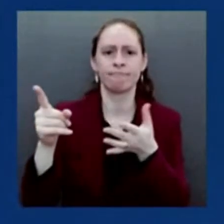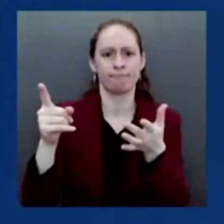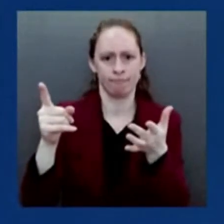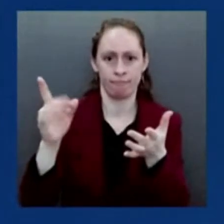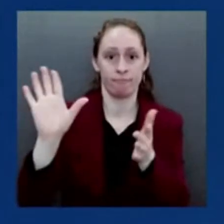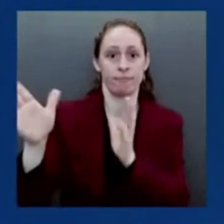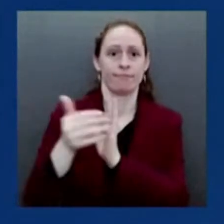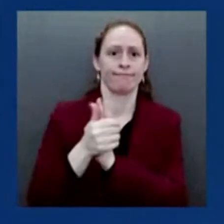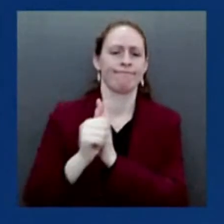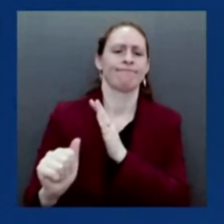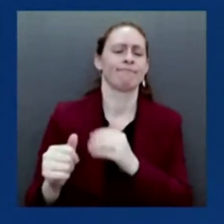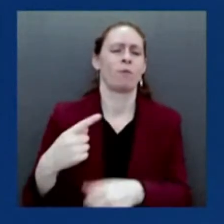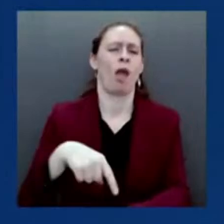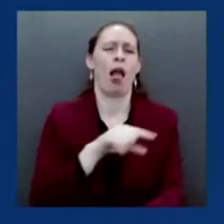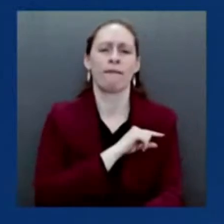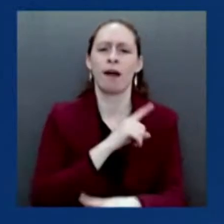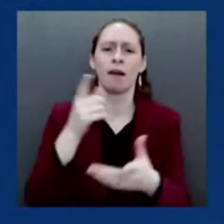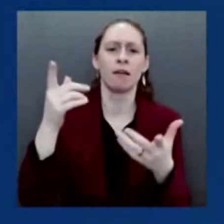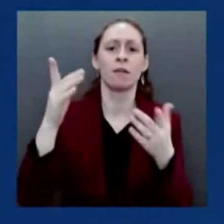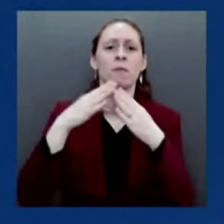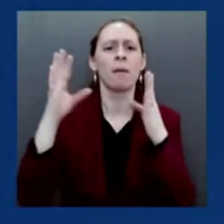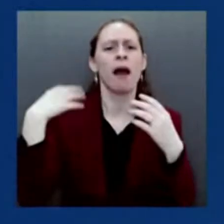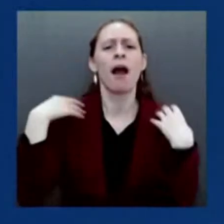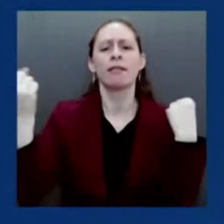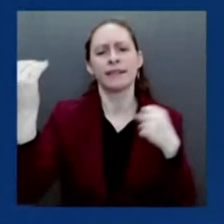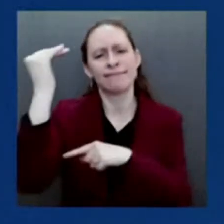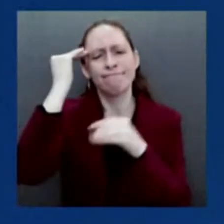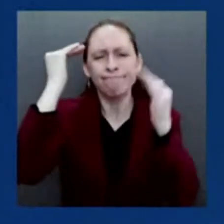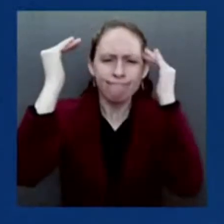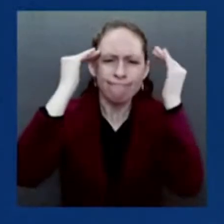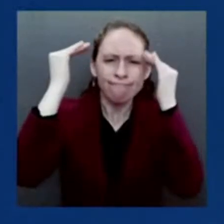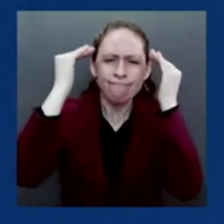OUR FEDERAL TESTING PROGRAM. HE IS ONE OF THE WORLD'S LEADING INFECTIOUS DISEASE EXPERTS AND IS INTERNATIONALLY